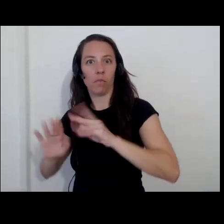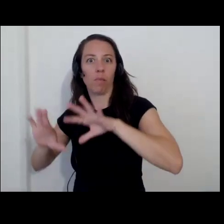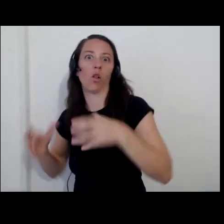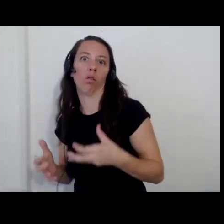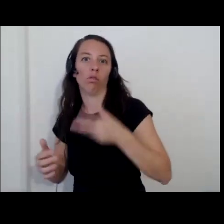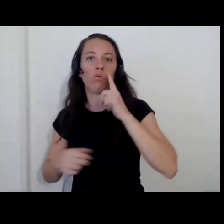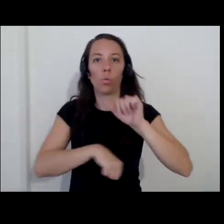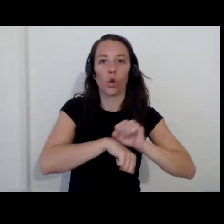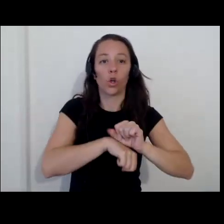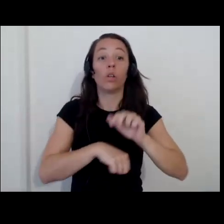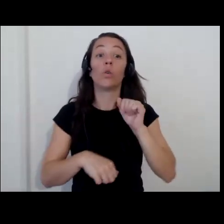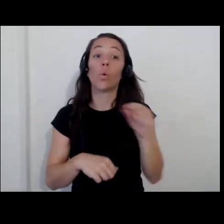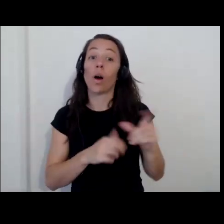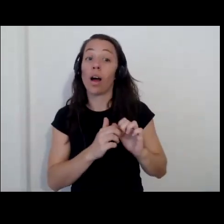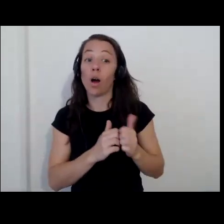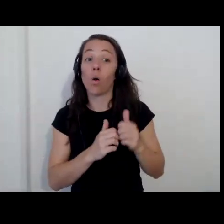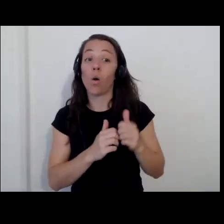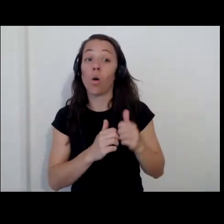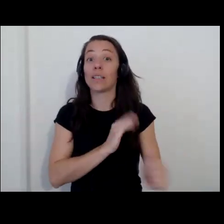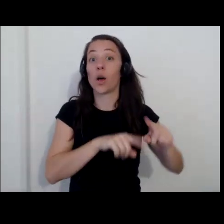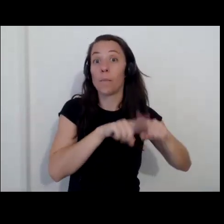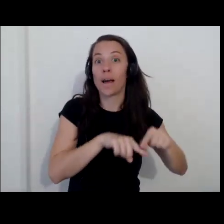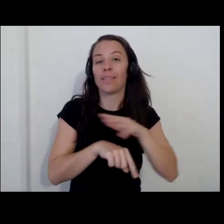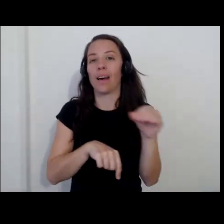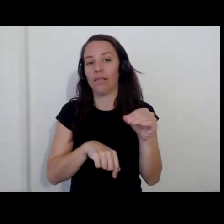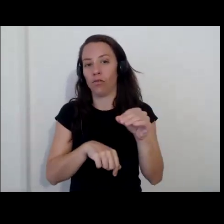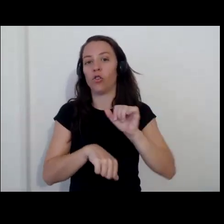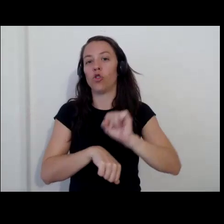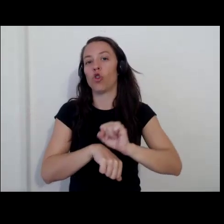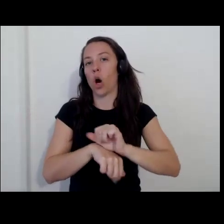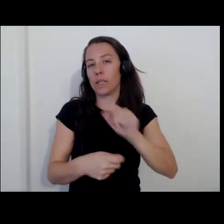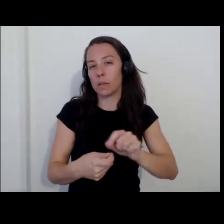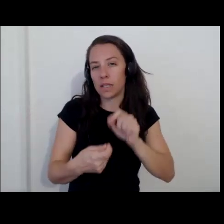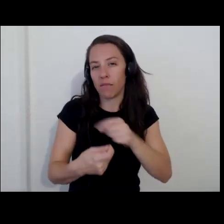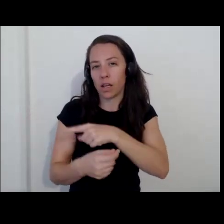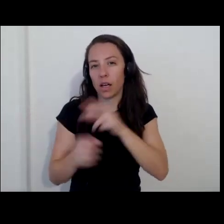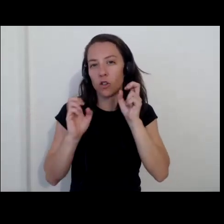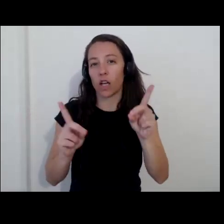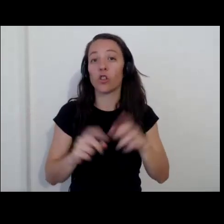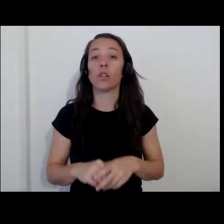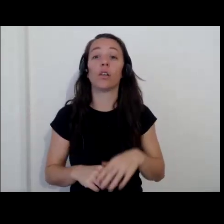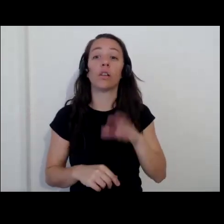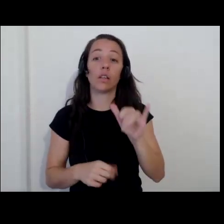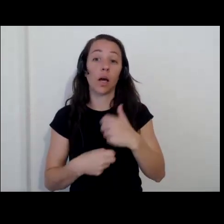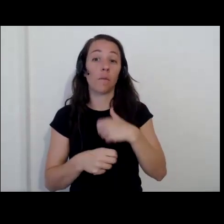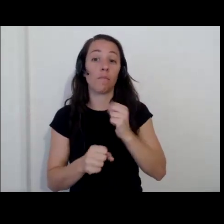specific education and provide that at scale that. That education generates pipelines of prequalified